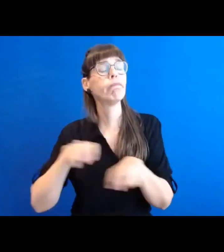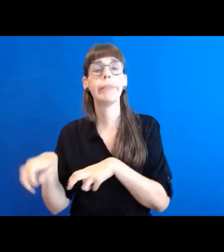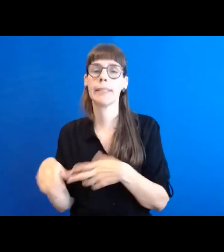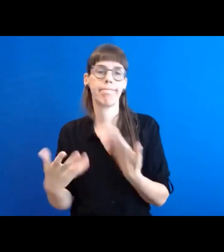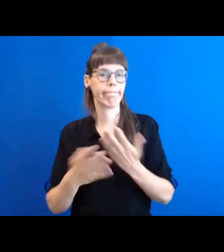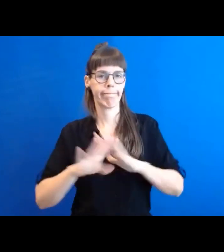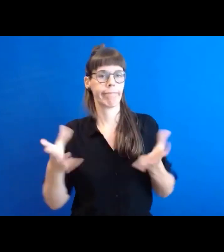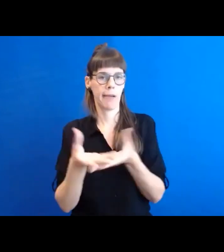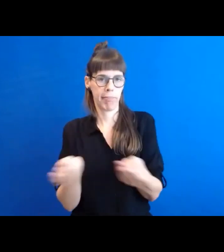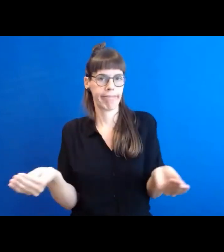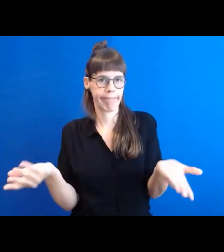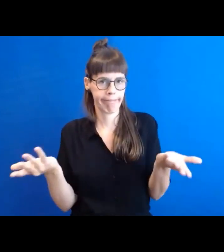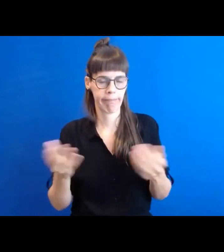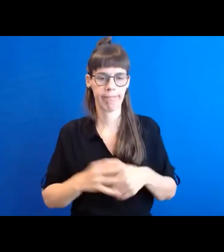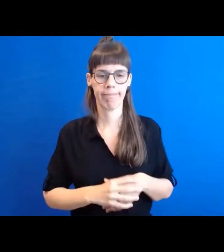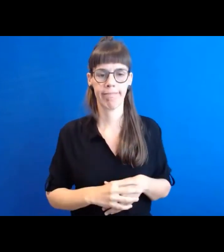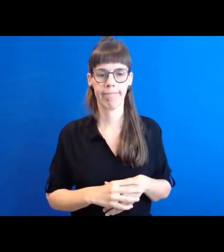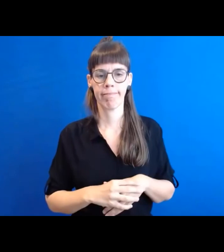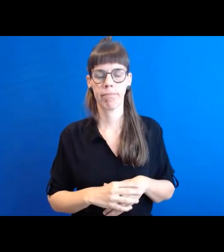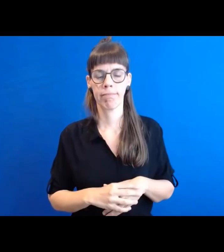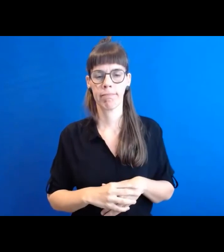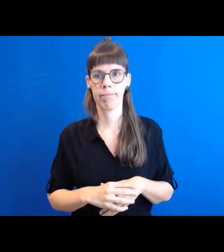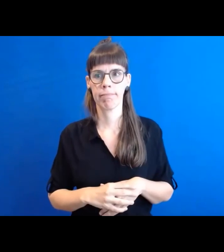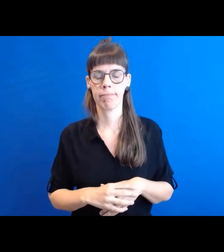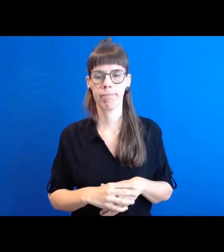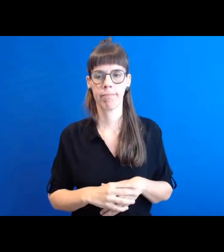of income because those jobs were not